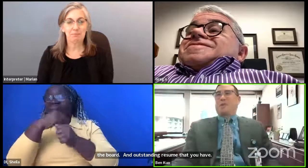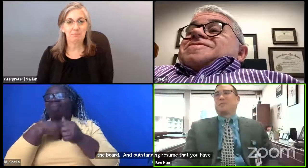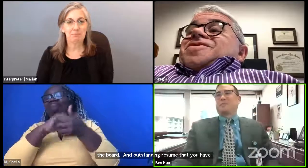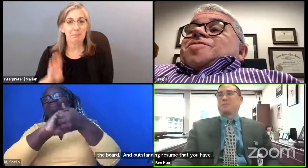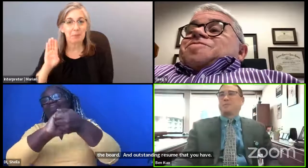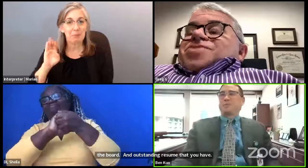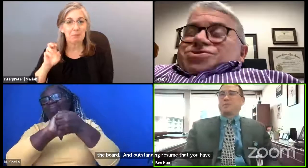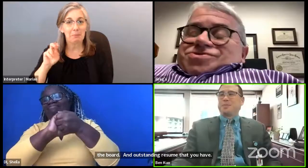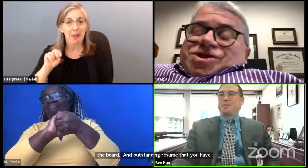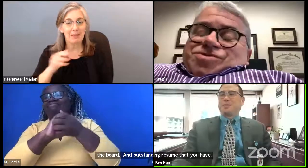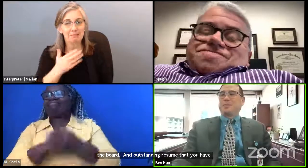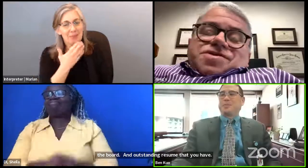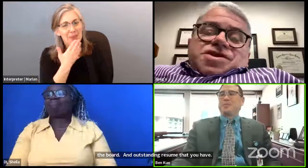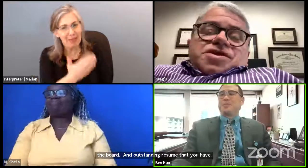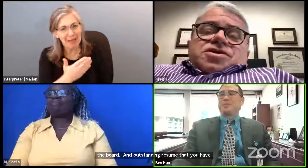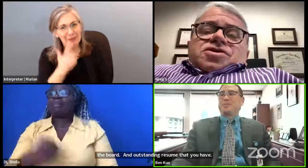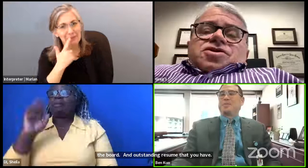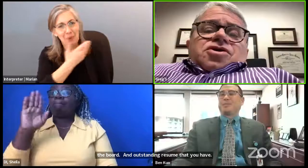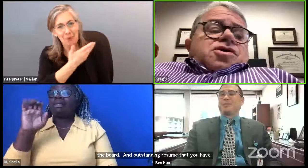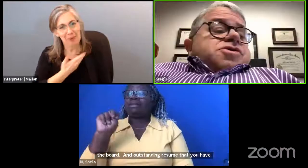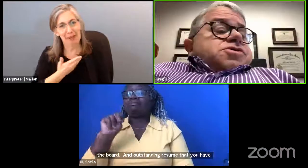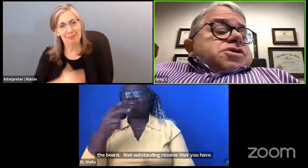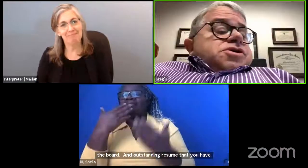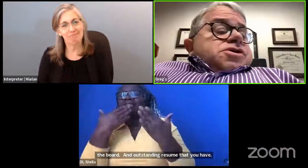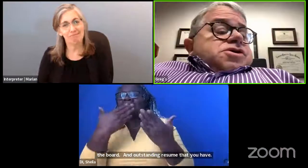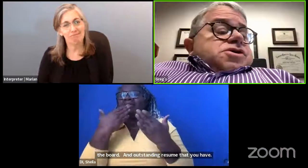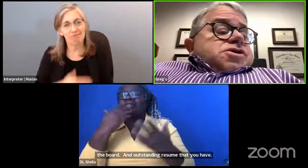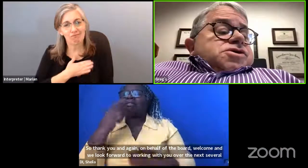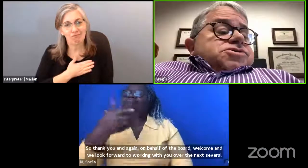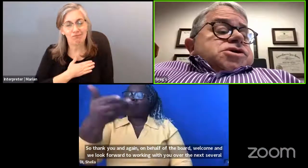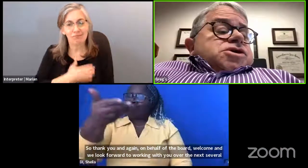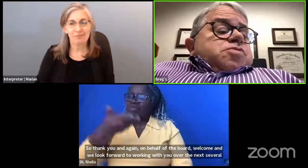Thanks for the warm welcome, Greg. Thank you. All right.